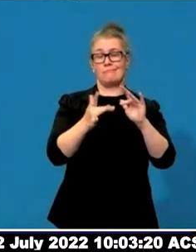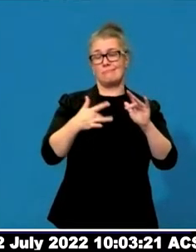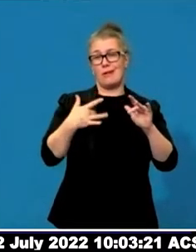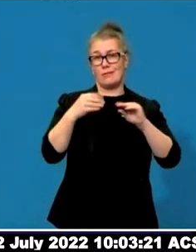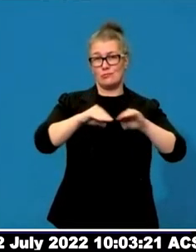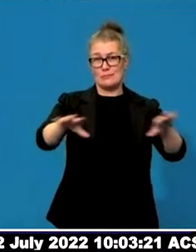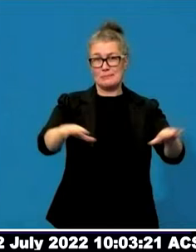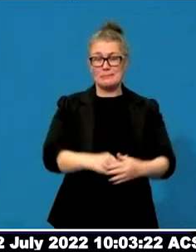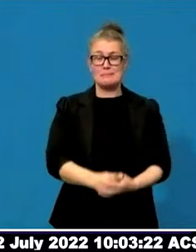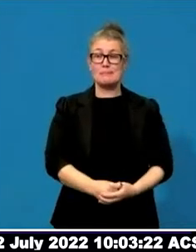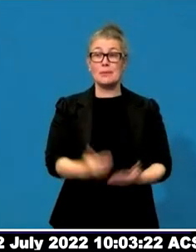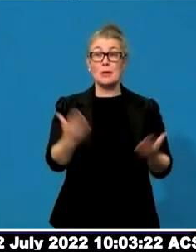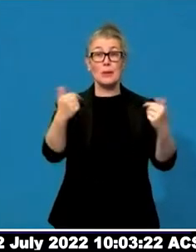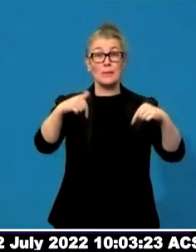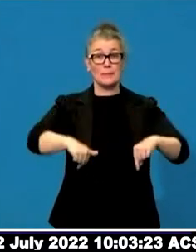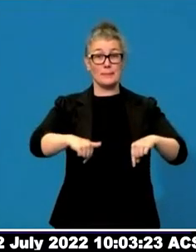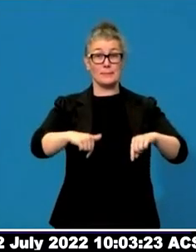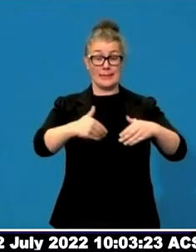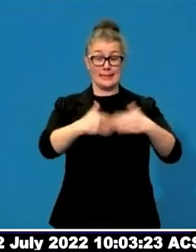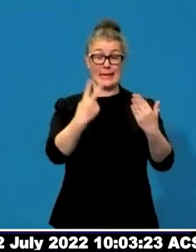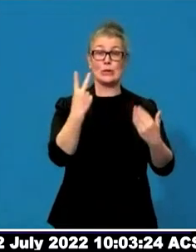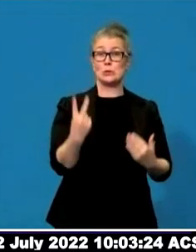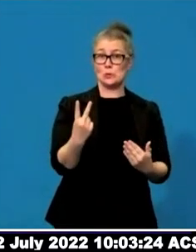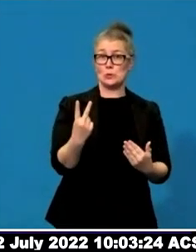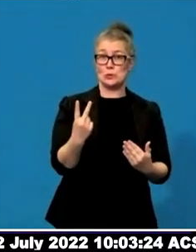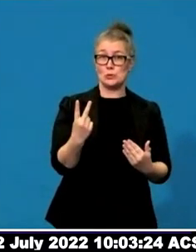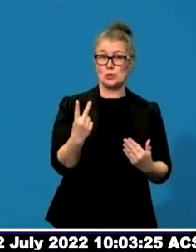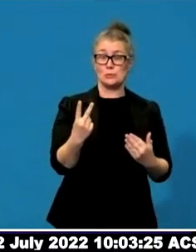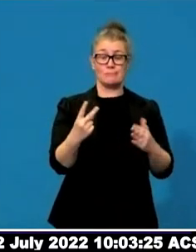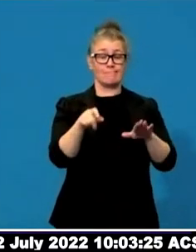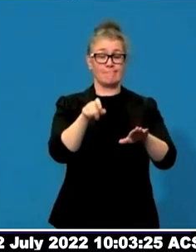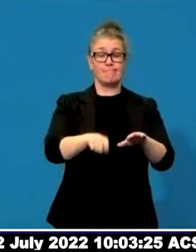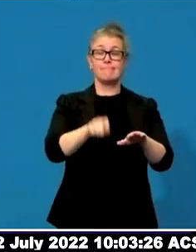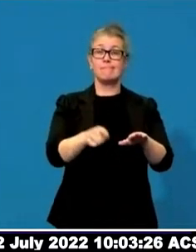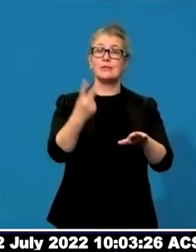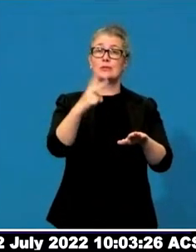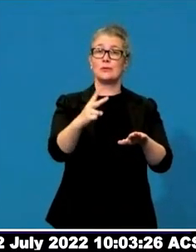Welcome to the second day of Public hearing 25, dealing with the operation of the